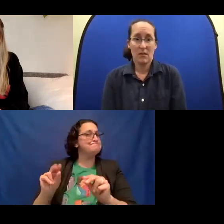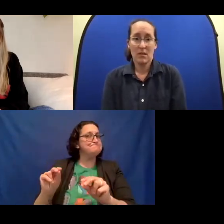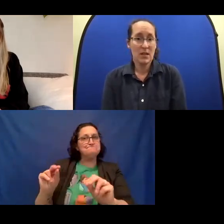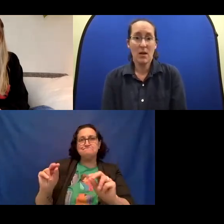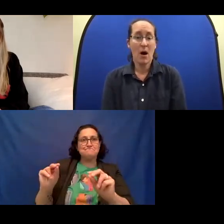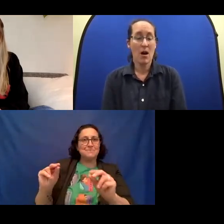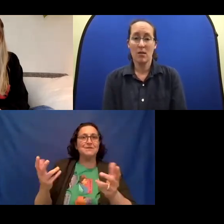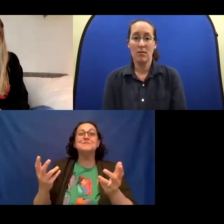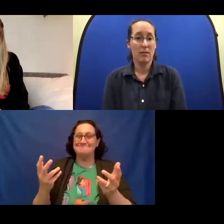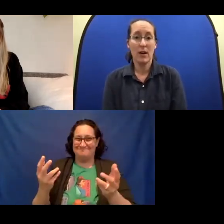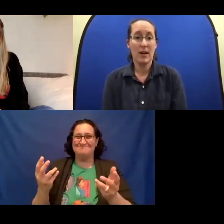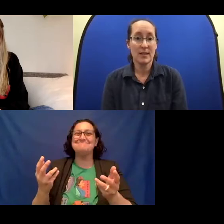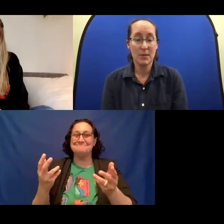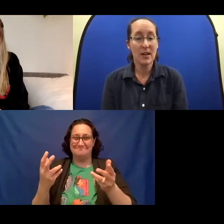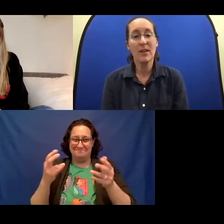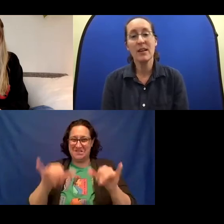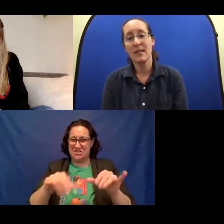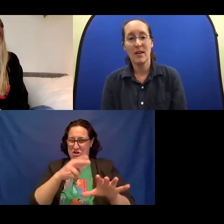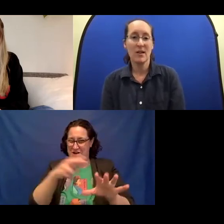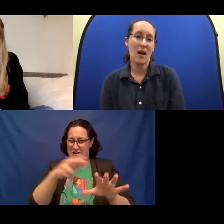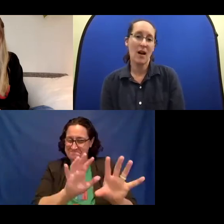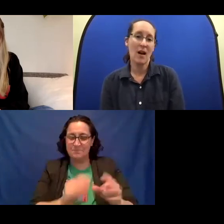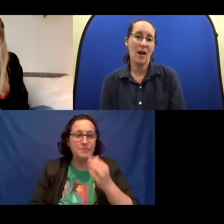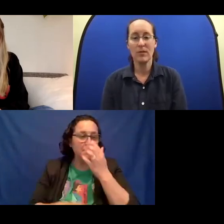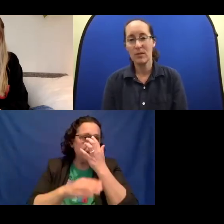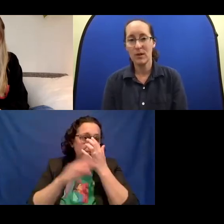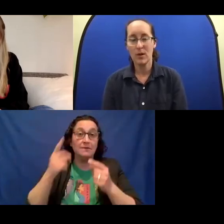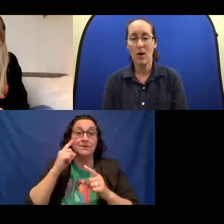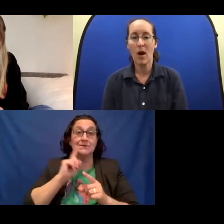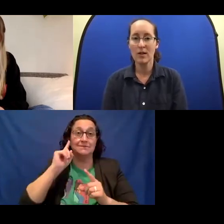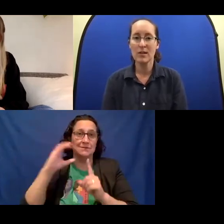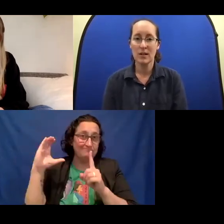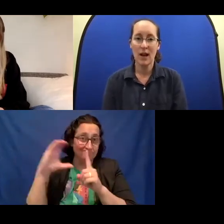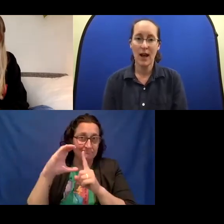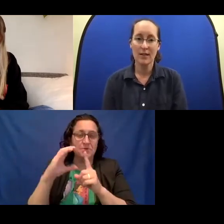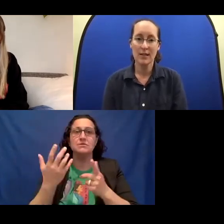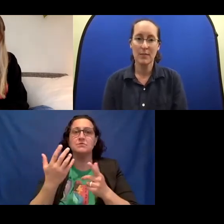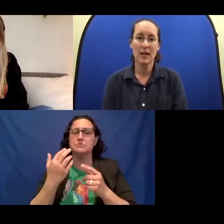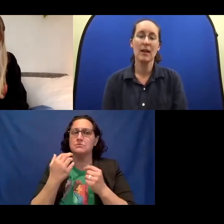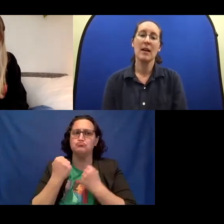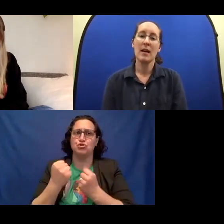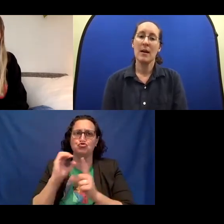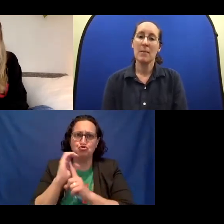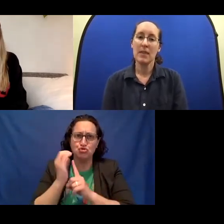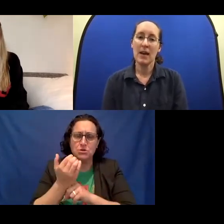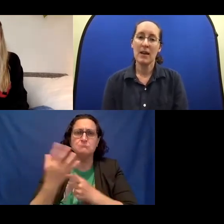some are very accepting of it and then there are others who who aren't as accepting. But then